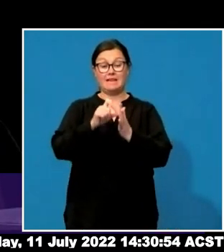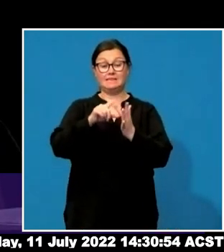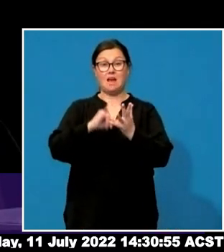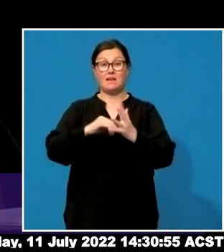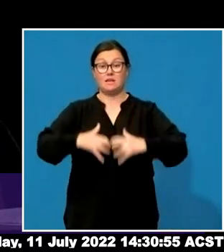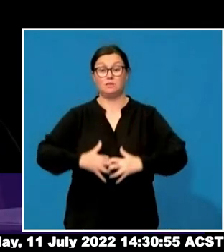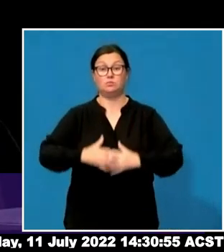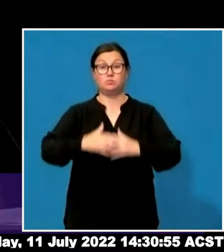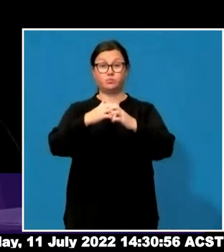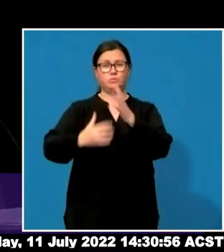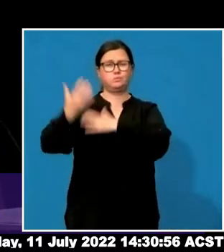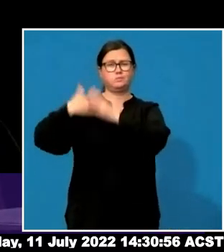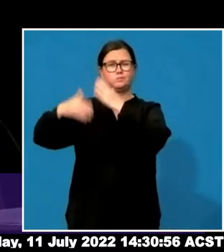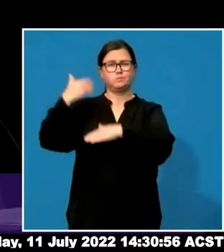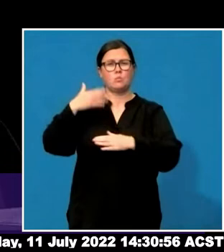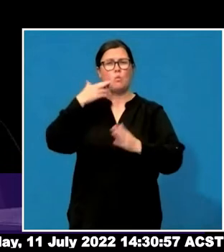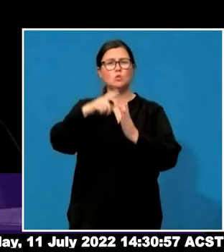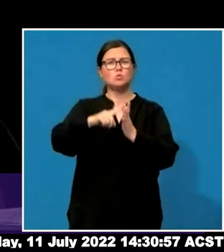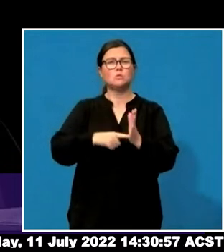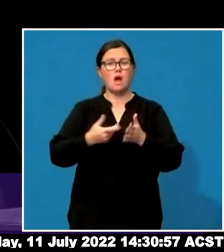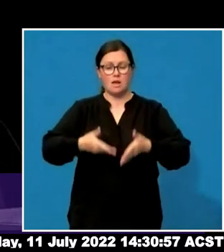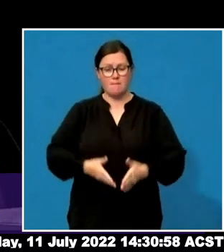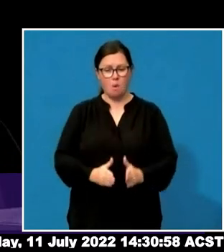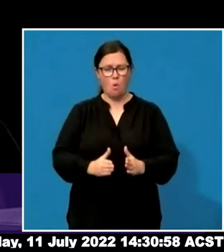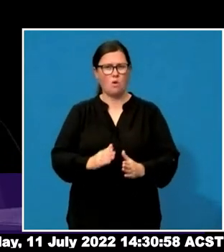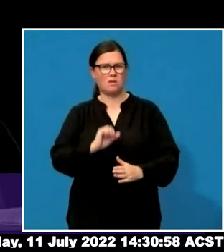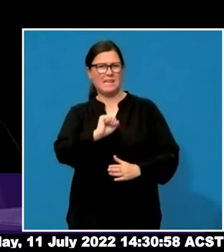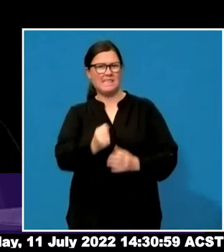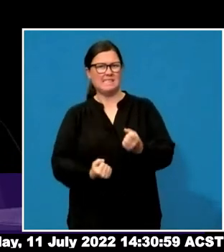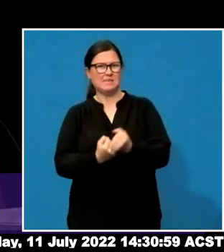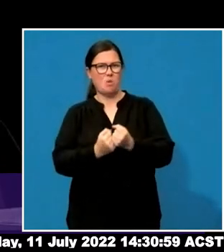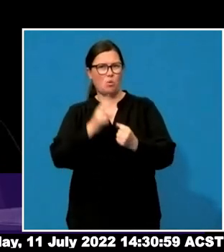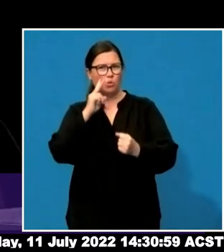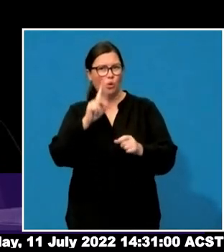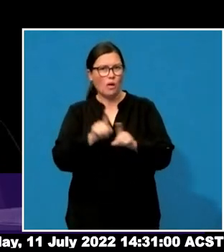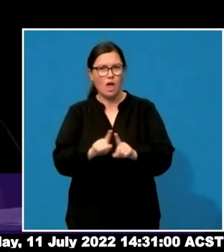It would have still looked like very similar to what it is now, and that is access